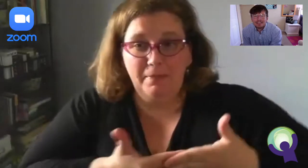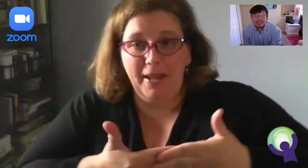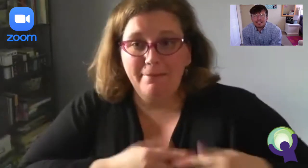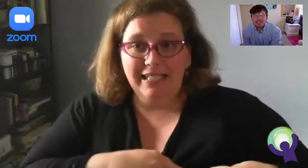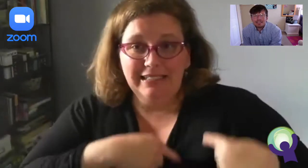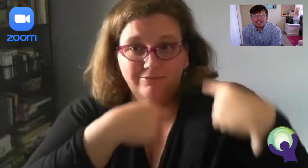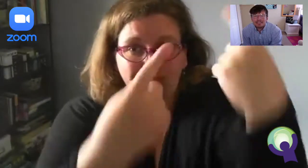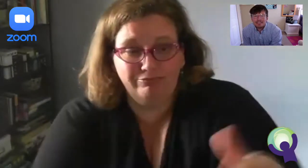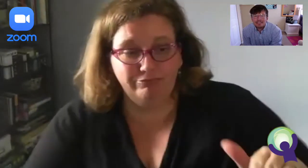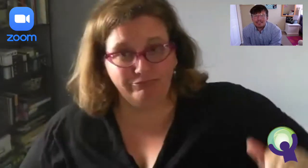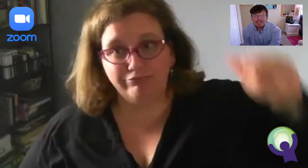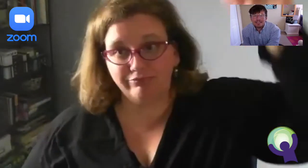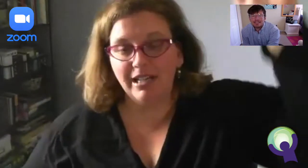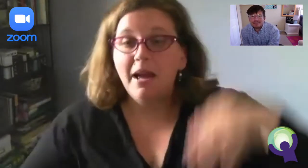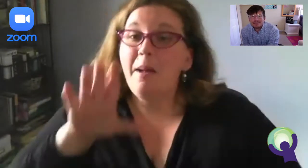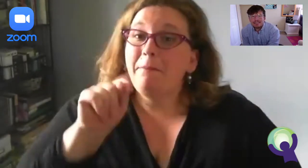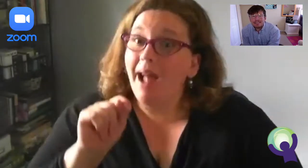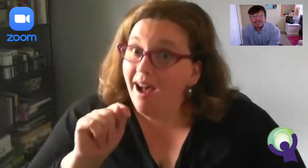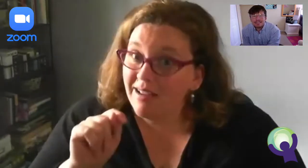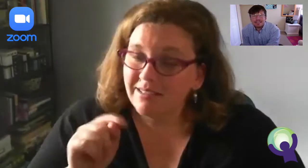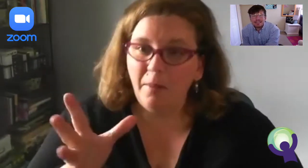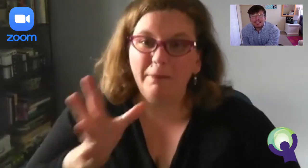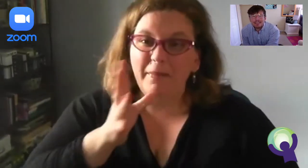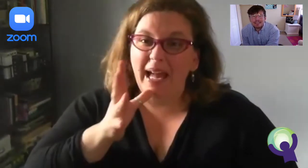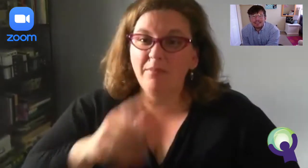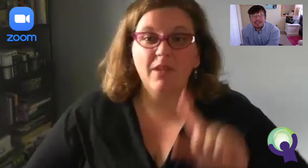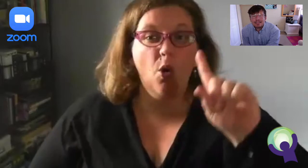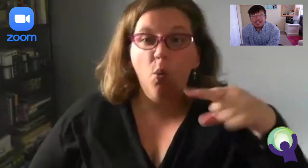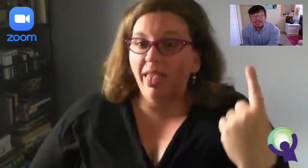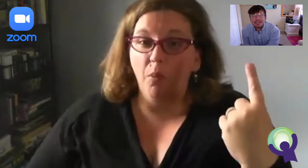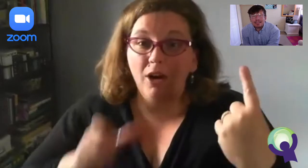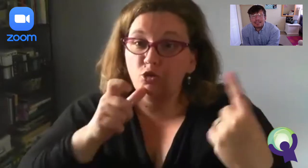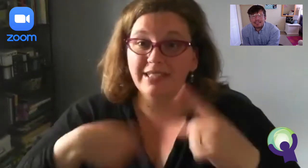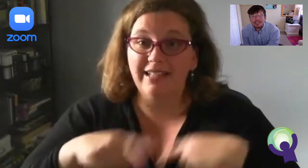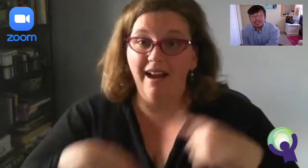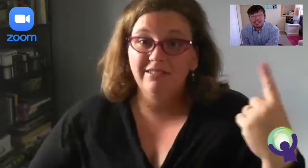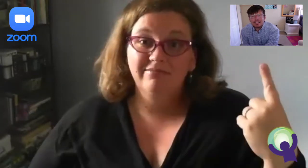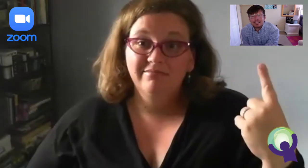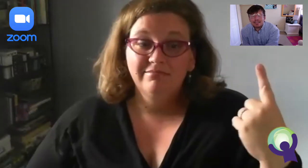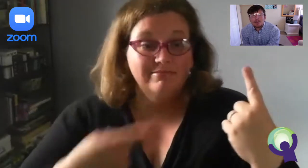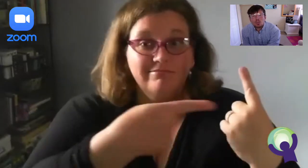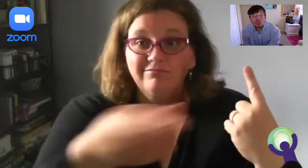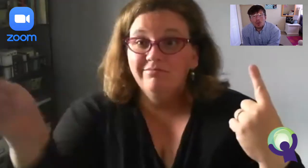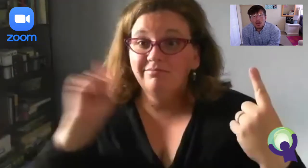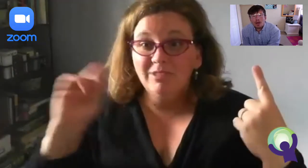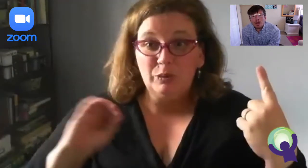But my mom exposed me to sign language early on in my life. However, my mom was the only one who could sign.